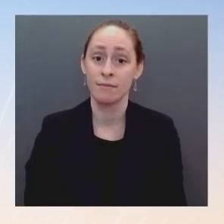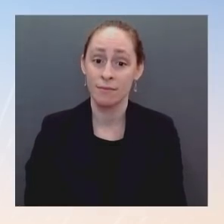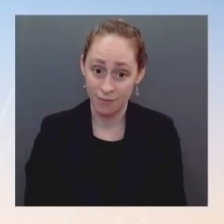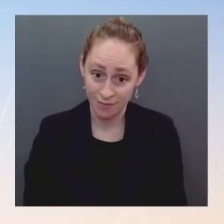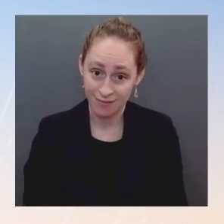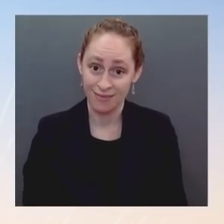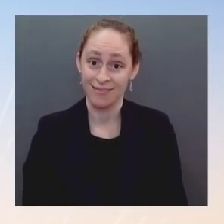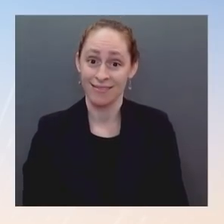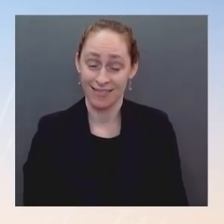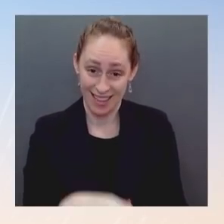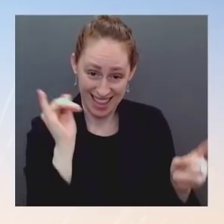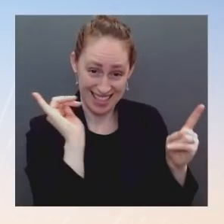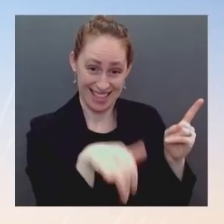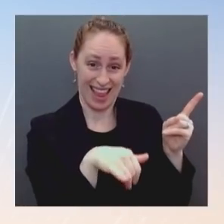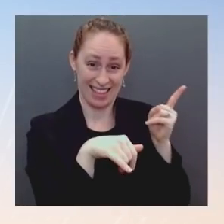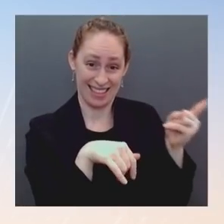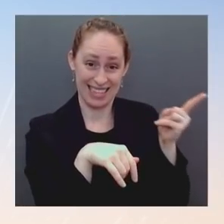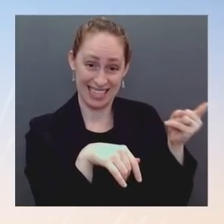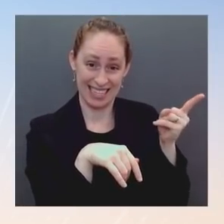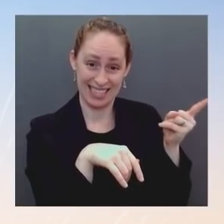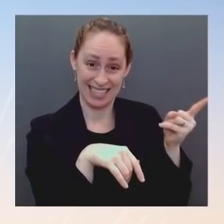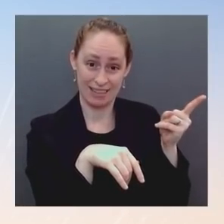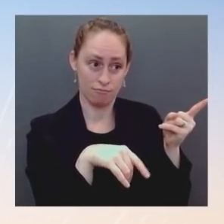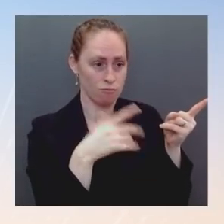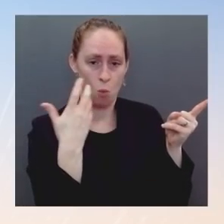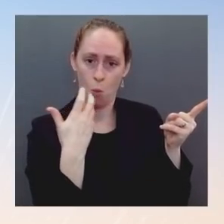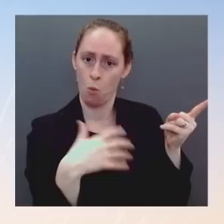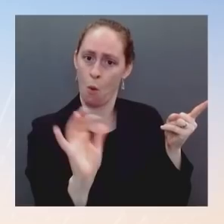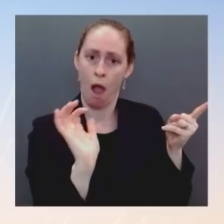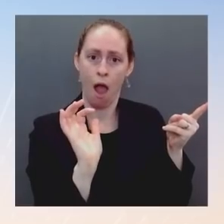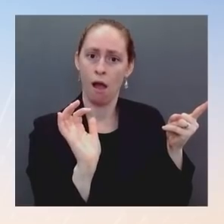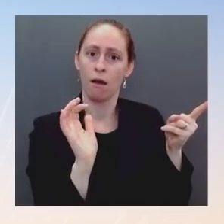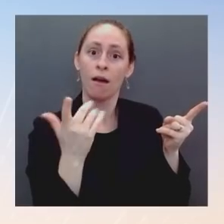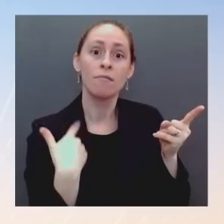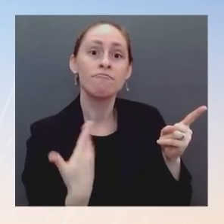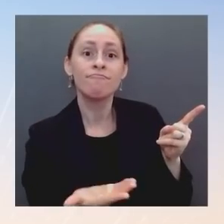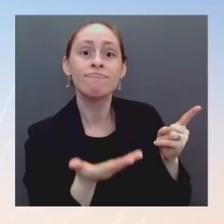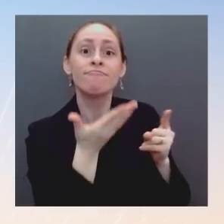we have provided to all of you on substantive reports out there,